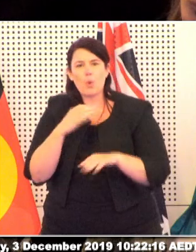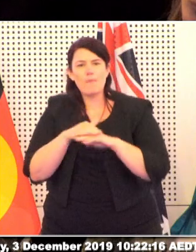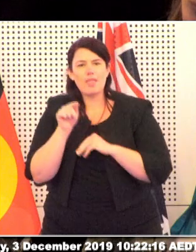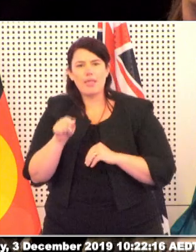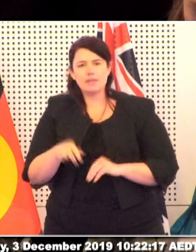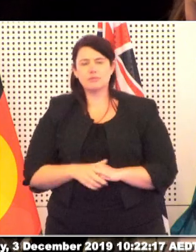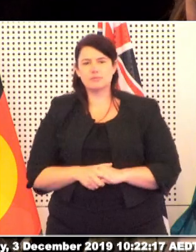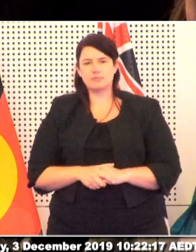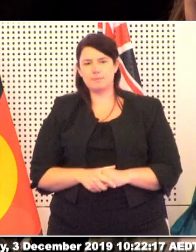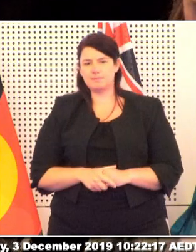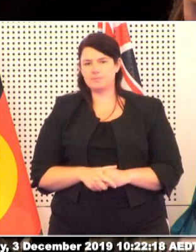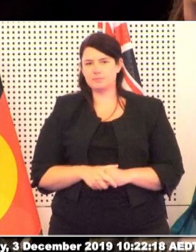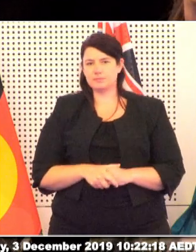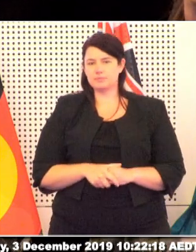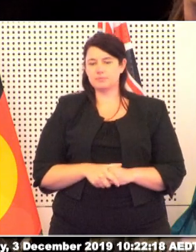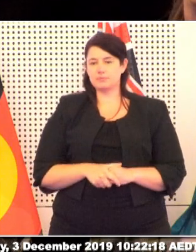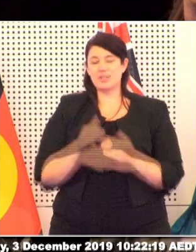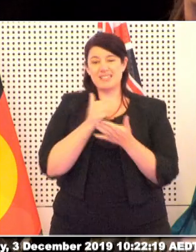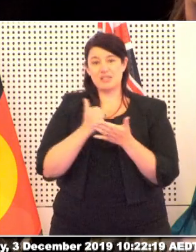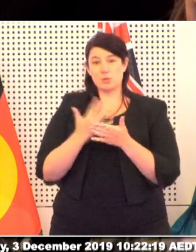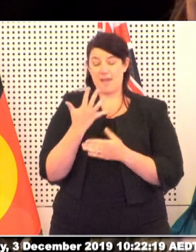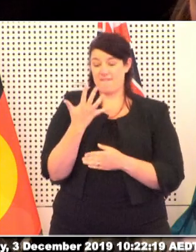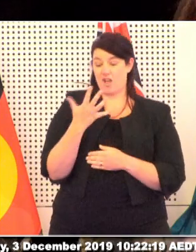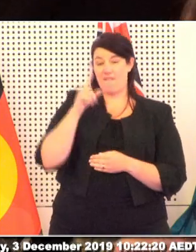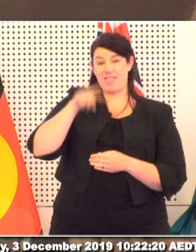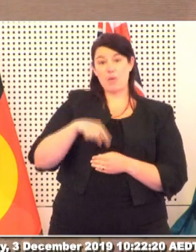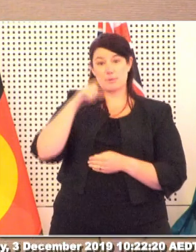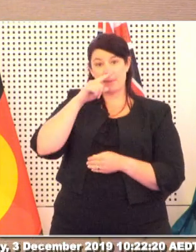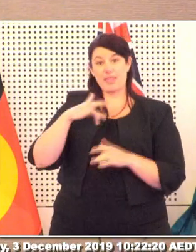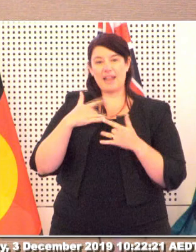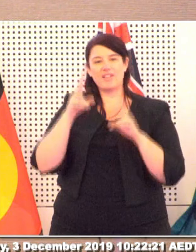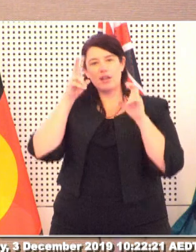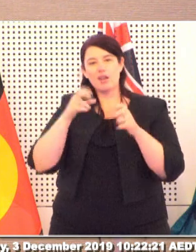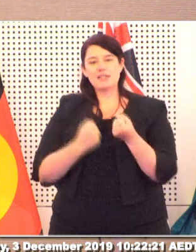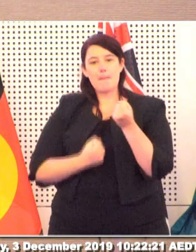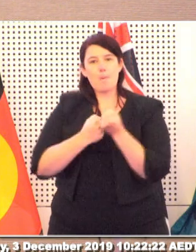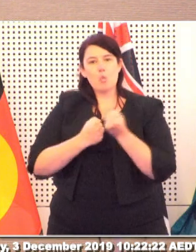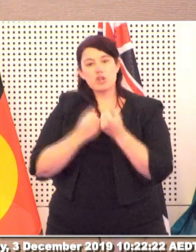So the statistic refers to 5000 people who live in supported accommodation facilities.